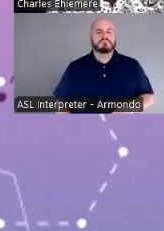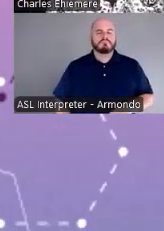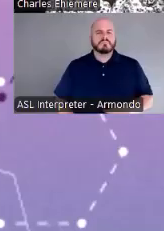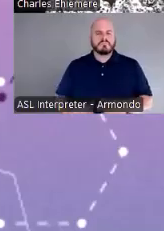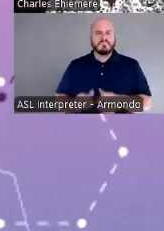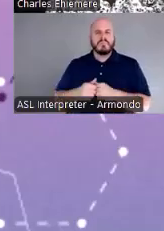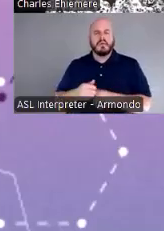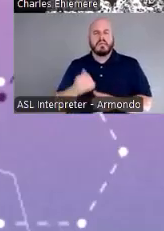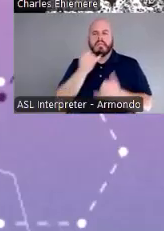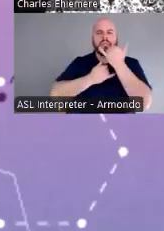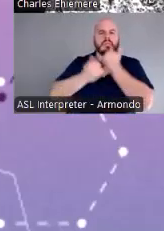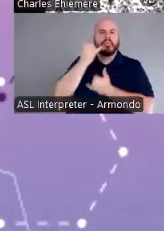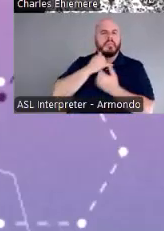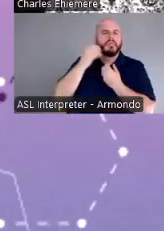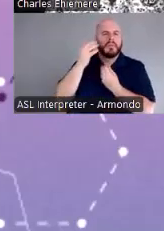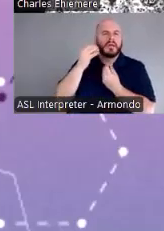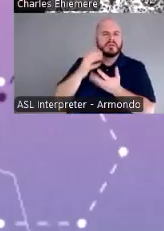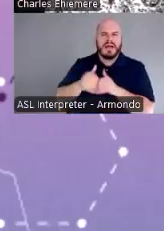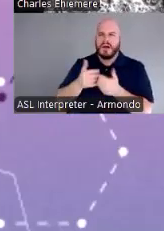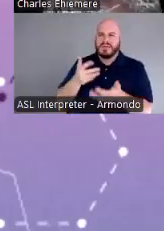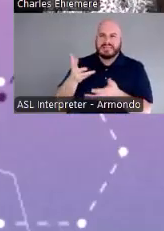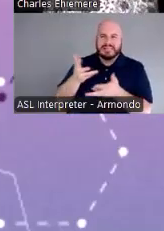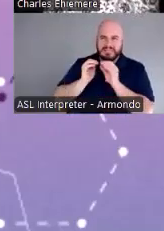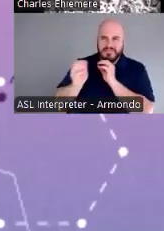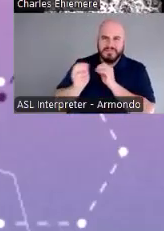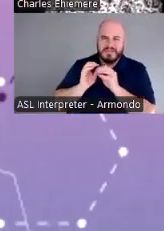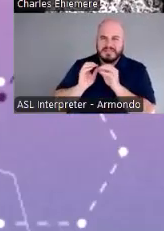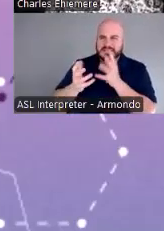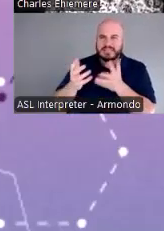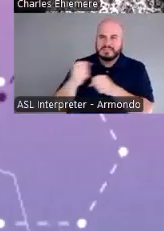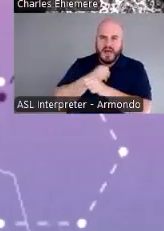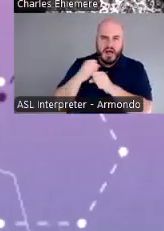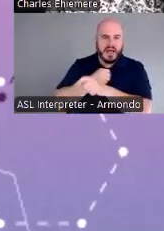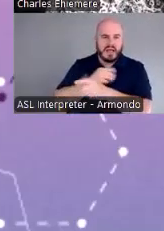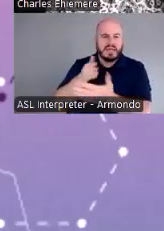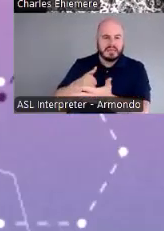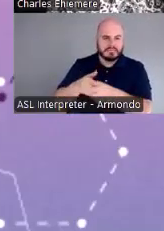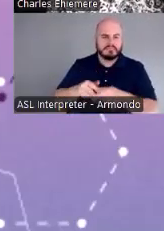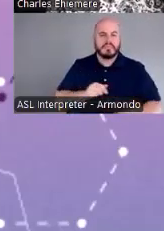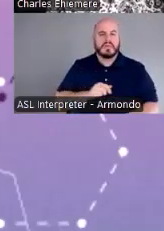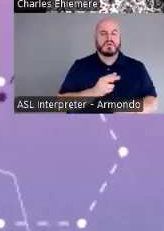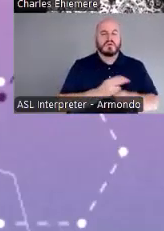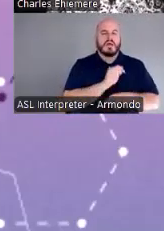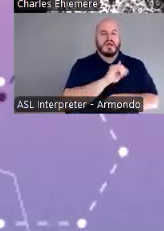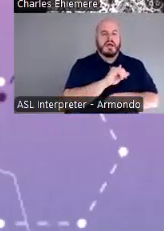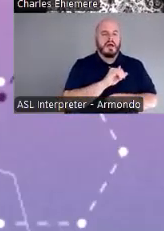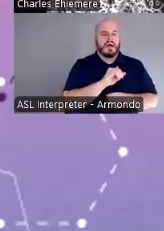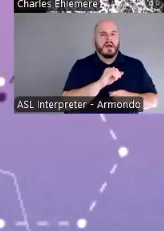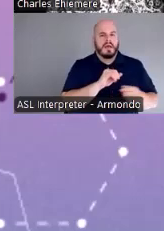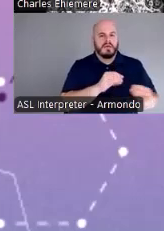to power moderation and fact-checking information. So once they get information, we were able to fact-check those information